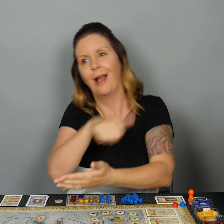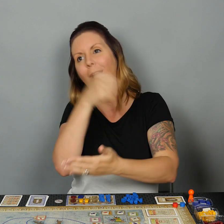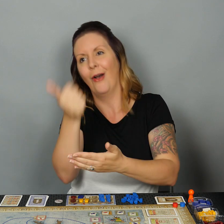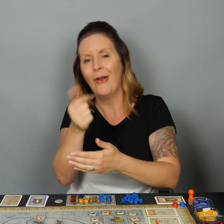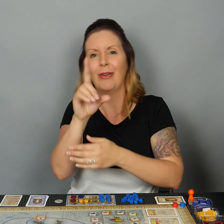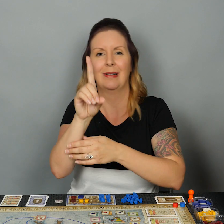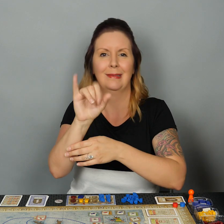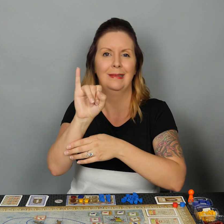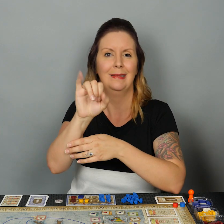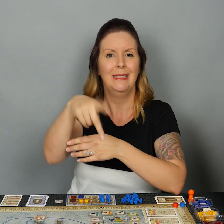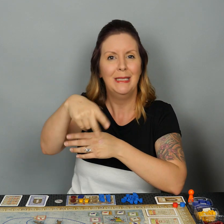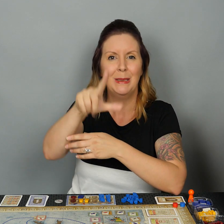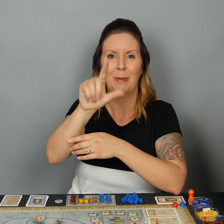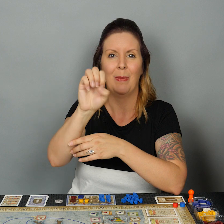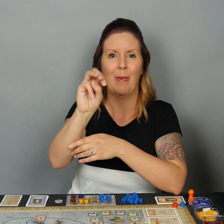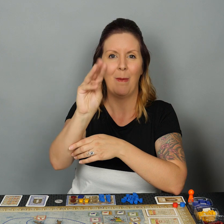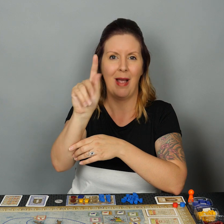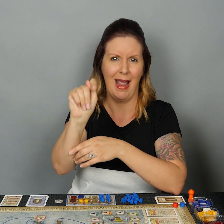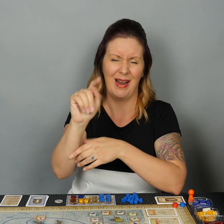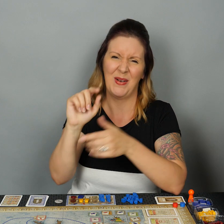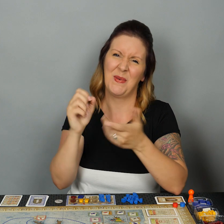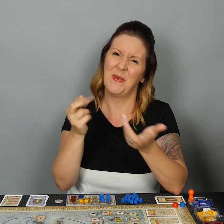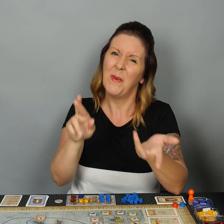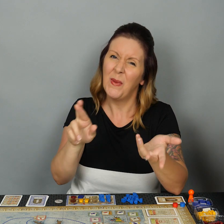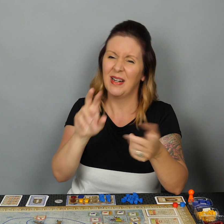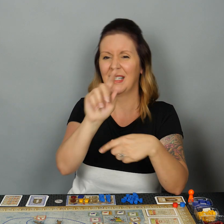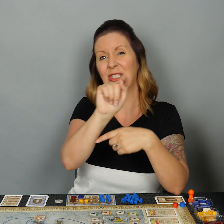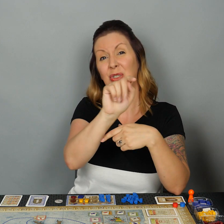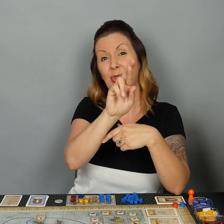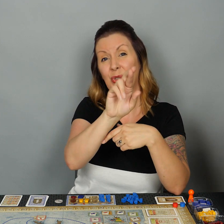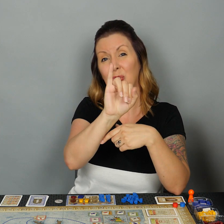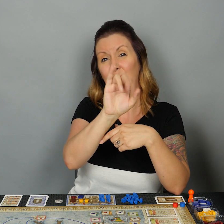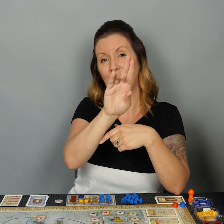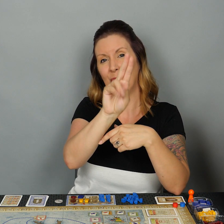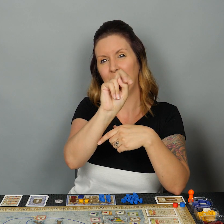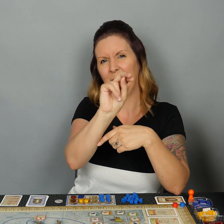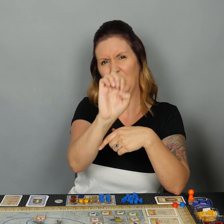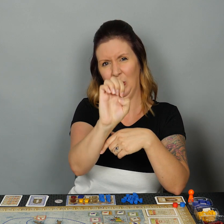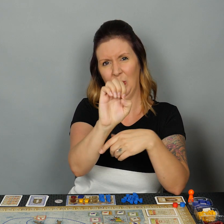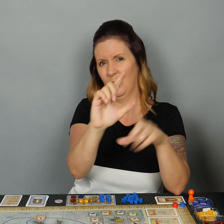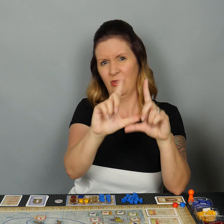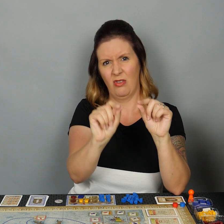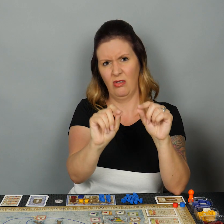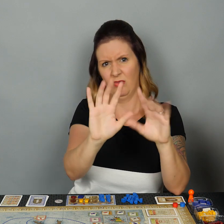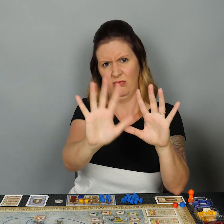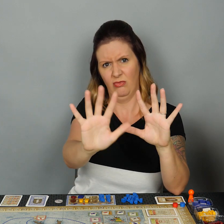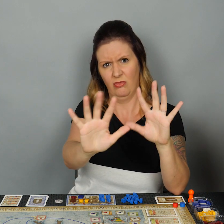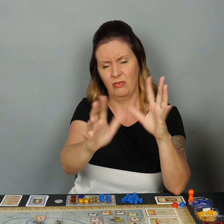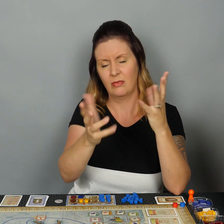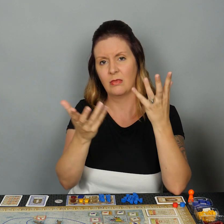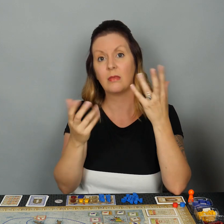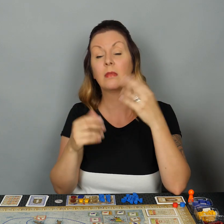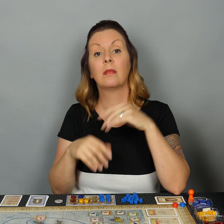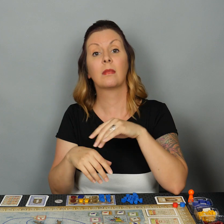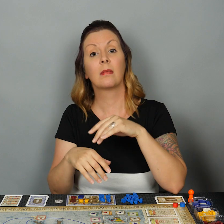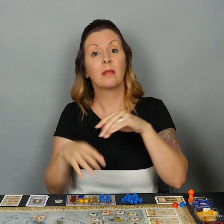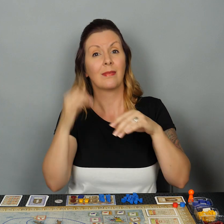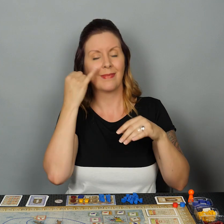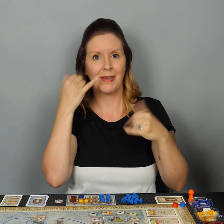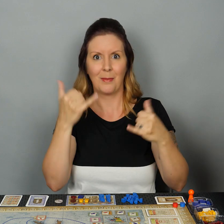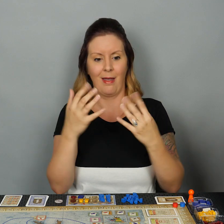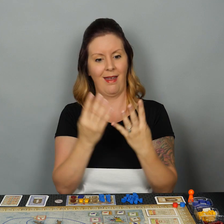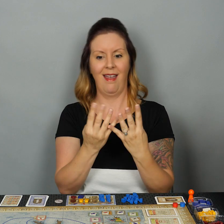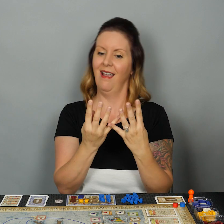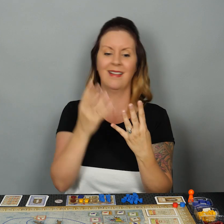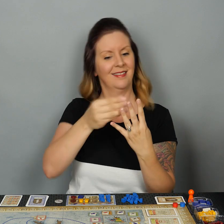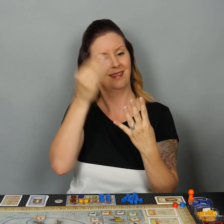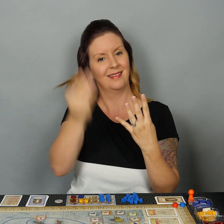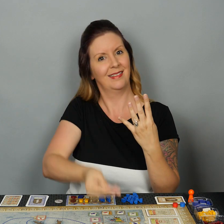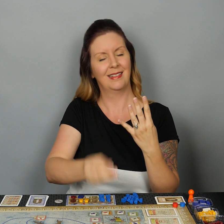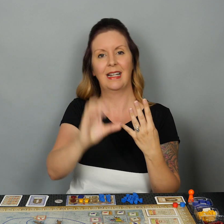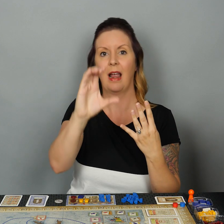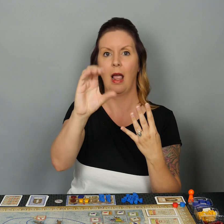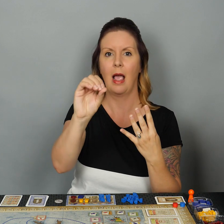You can’t copy the actions of another Diplomat card or a Tribune card.